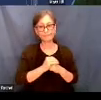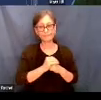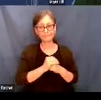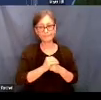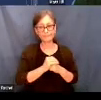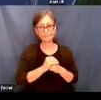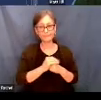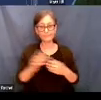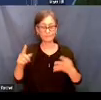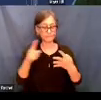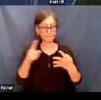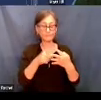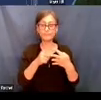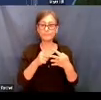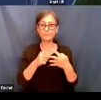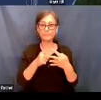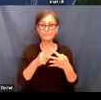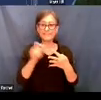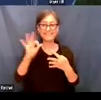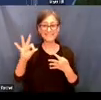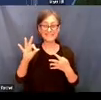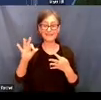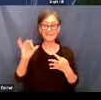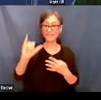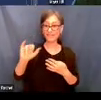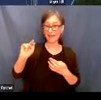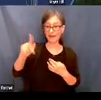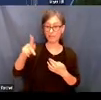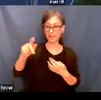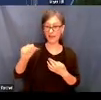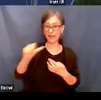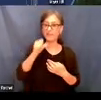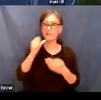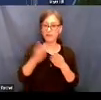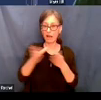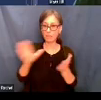The first is if the non-public school is subject to an investigation.